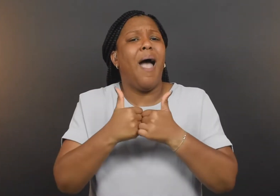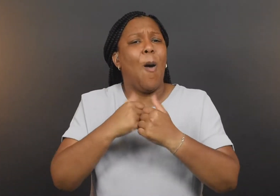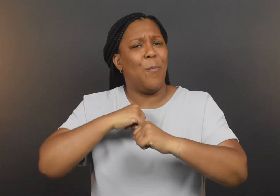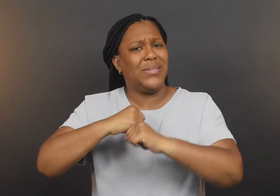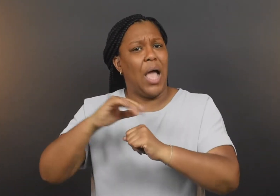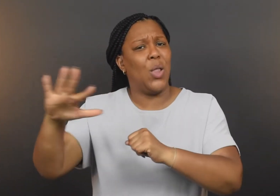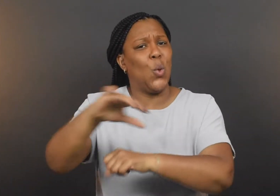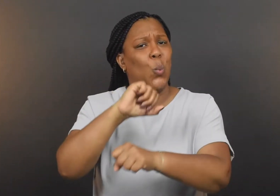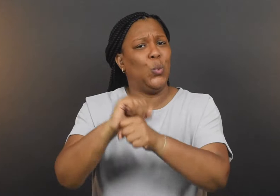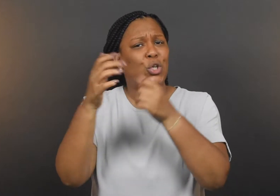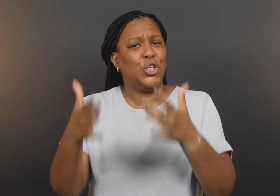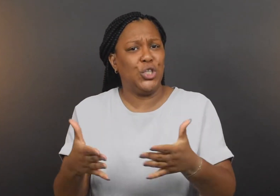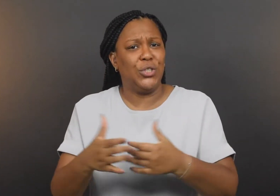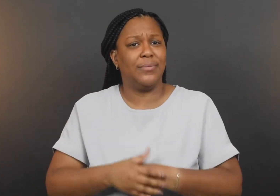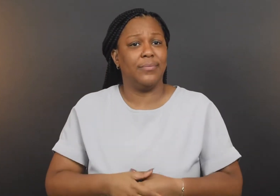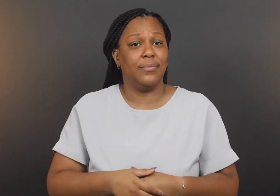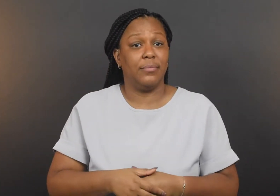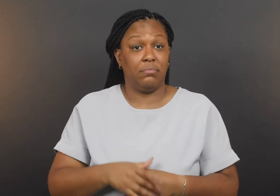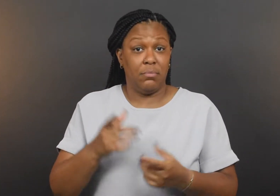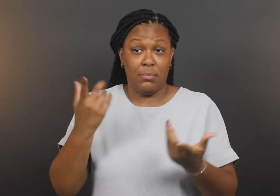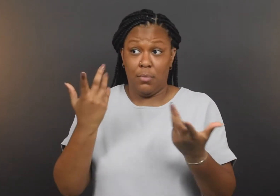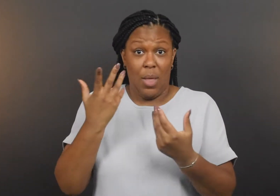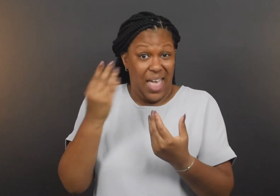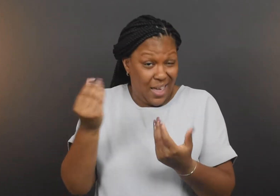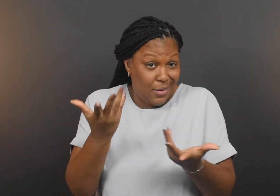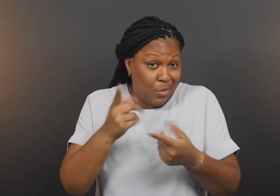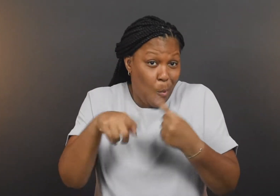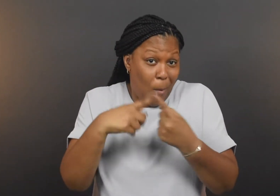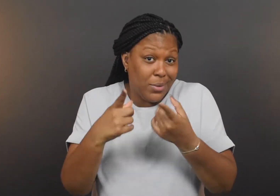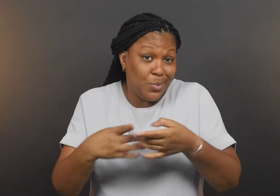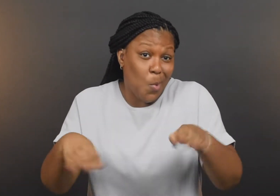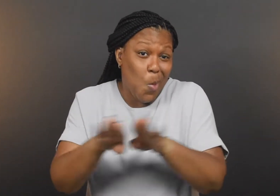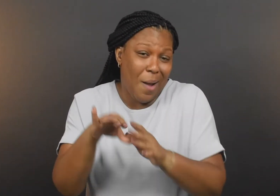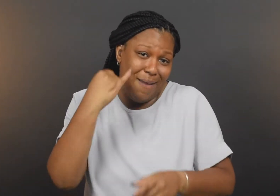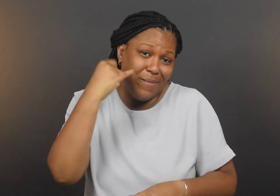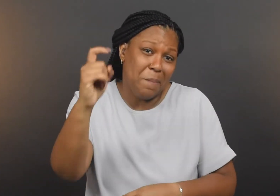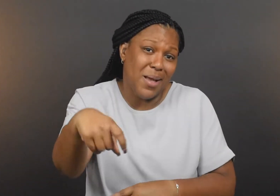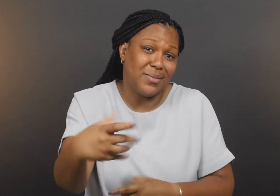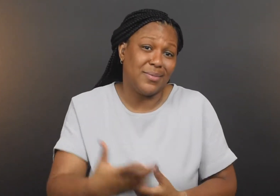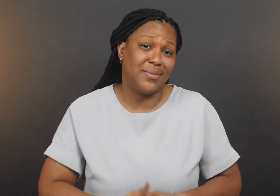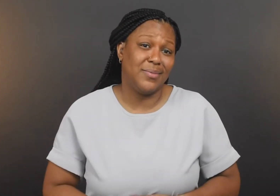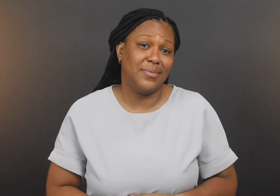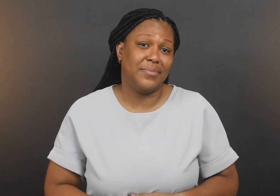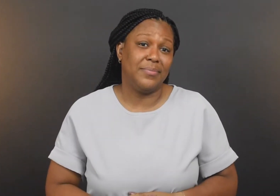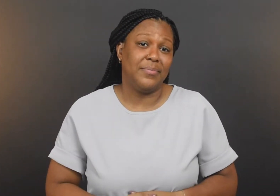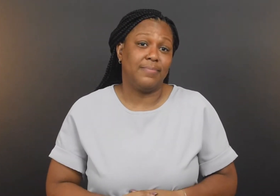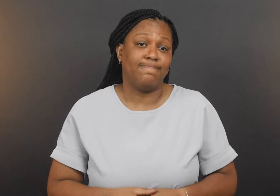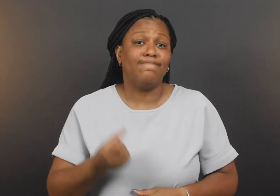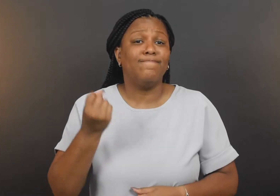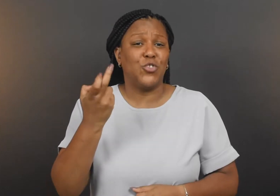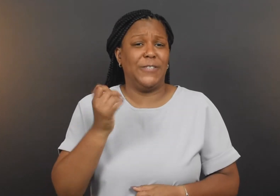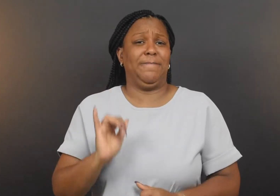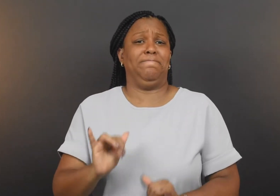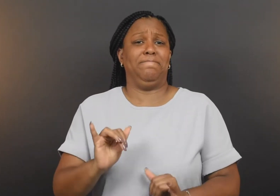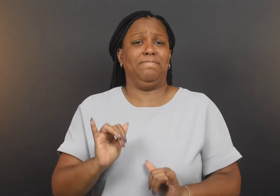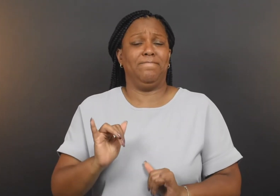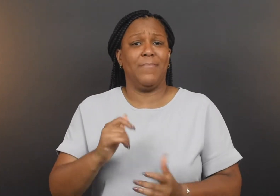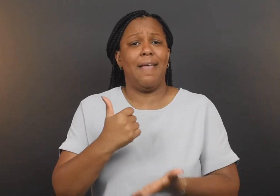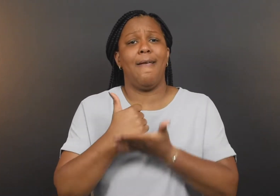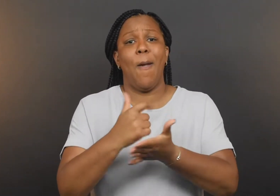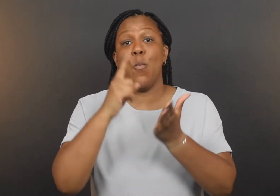when to close, if necessary. And she also helped research